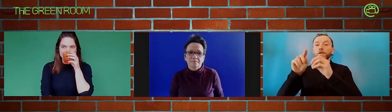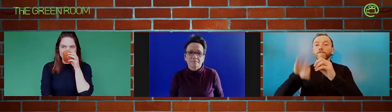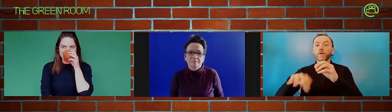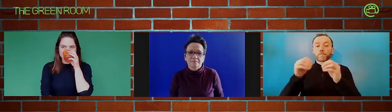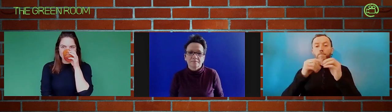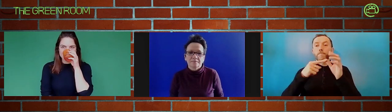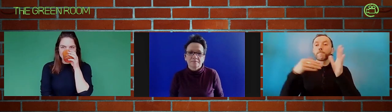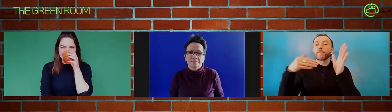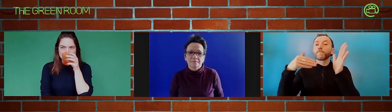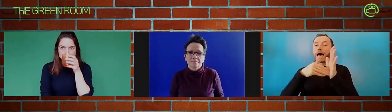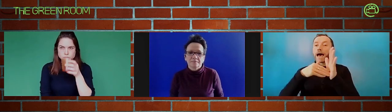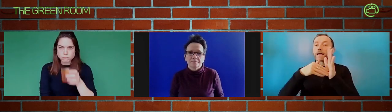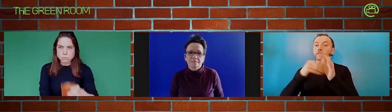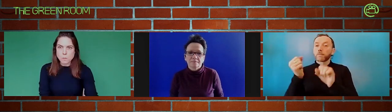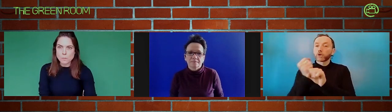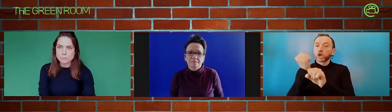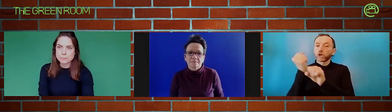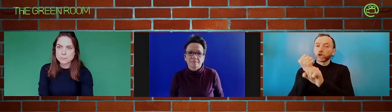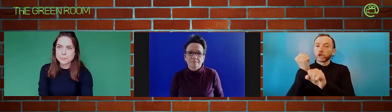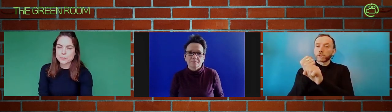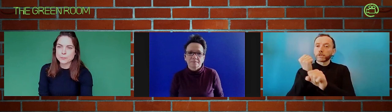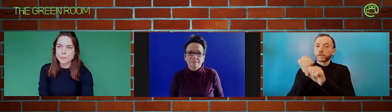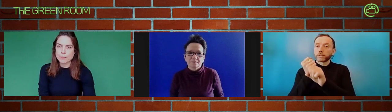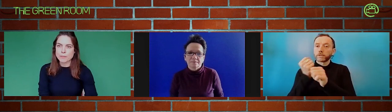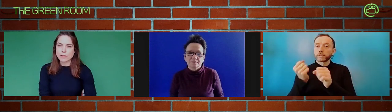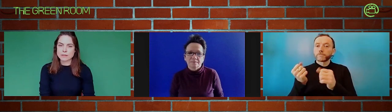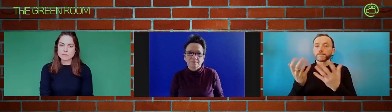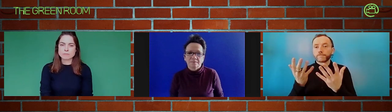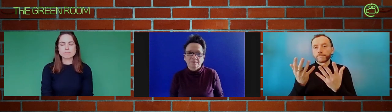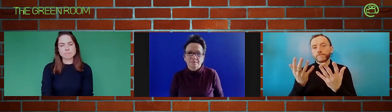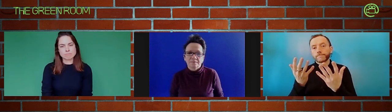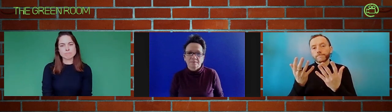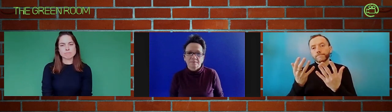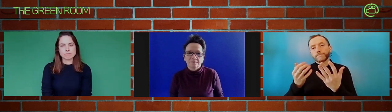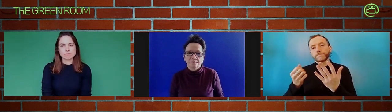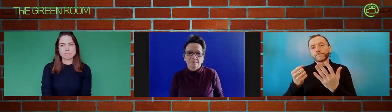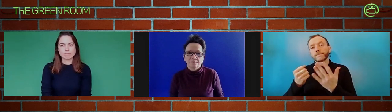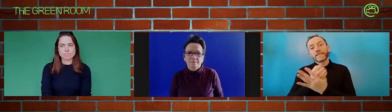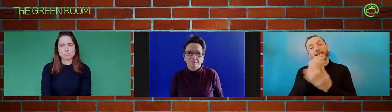which sadly Baz is not a company anymore and the theatre